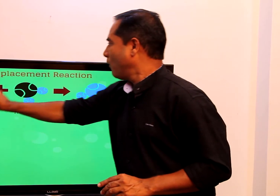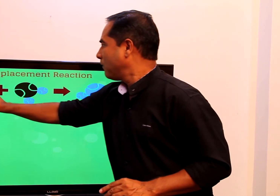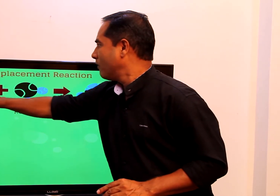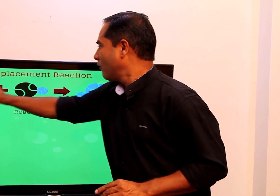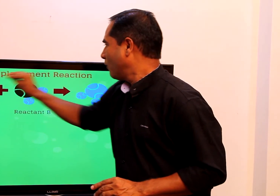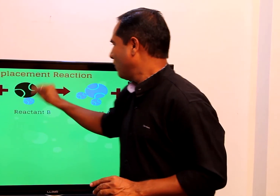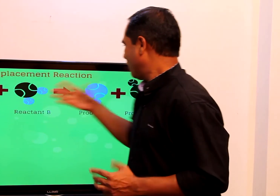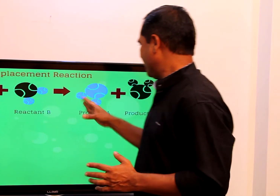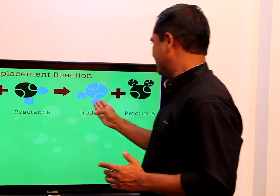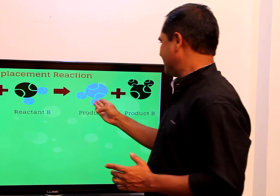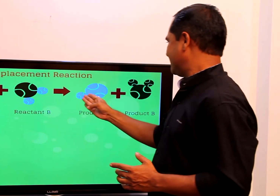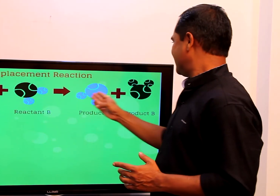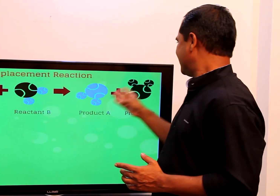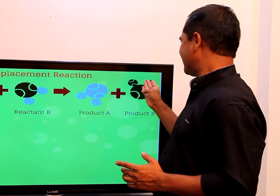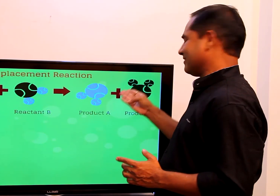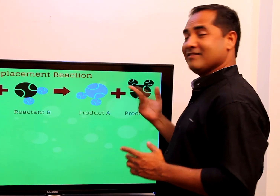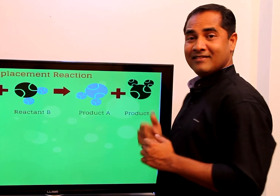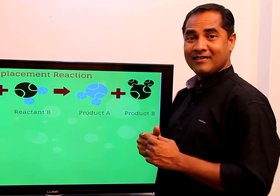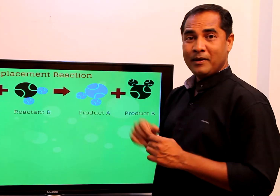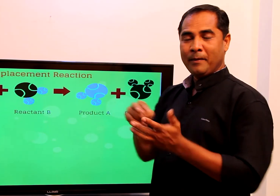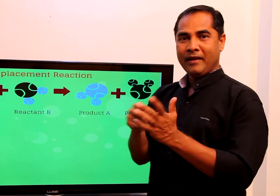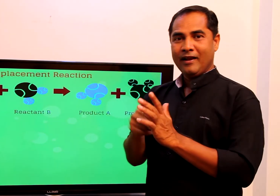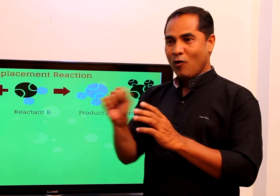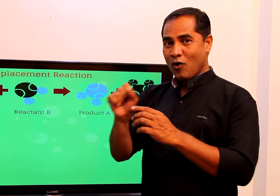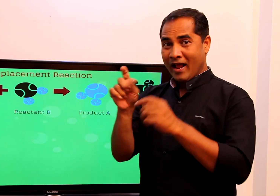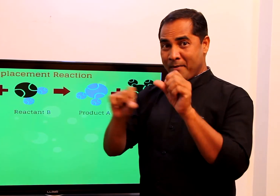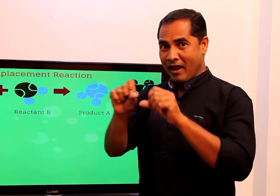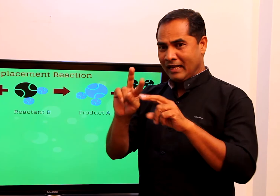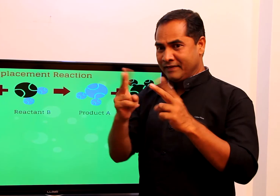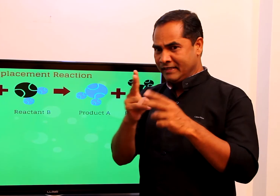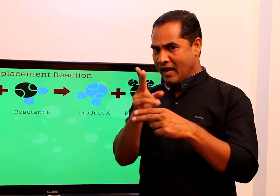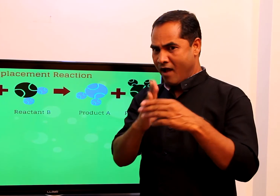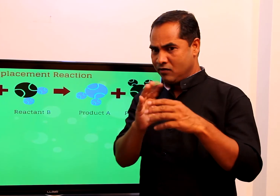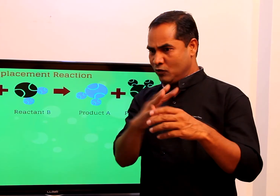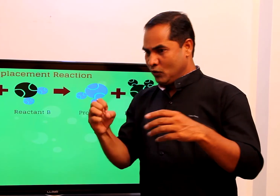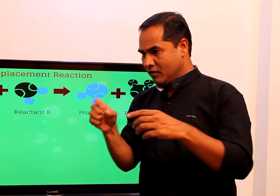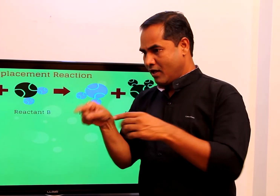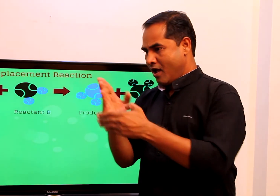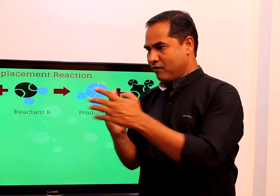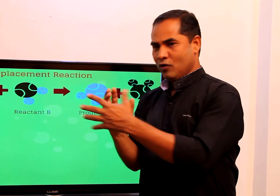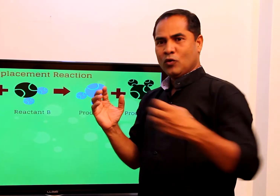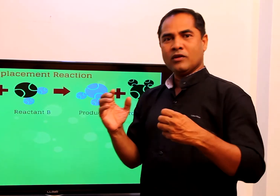The element from the reactant A goes to reactant B and vice-versa.